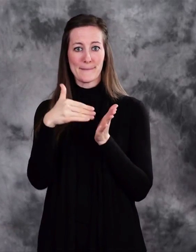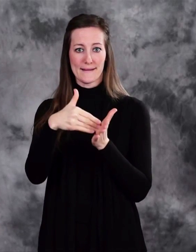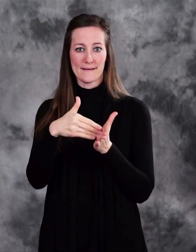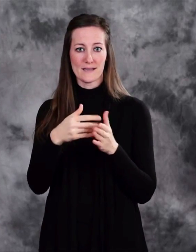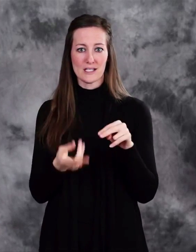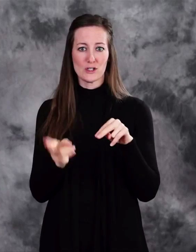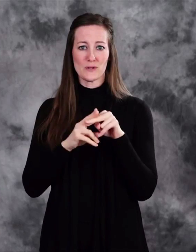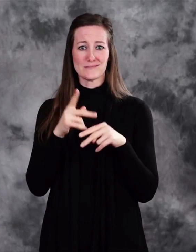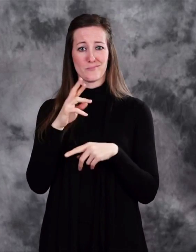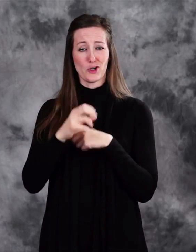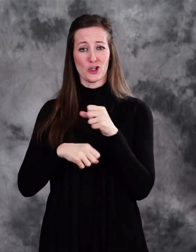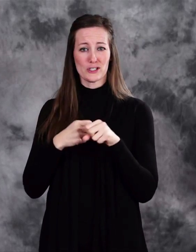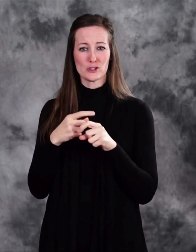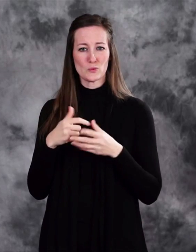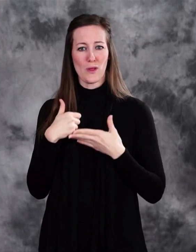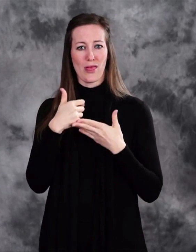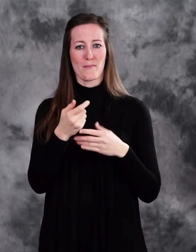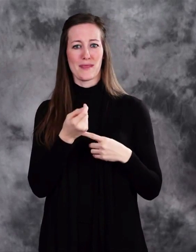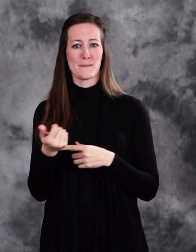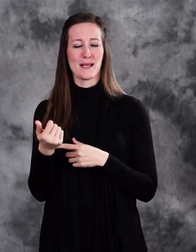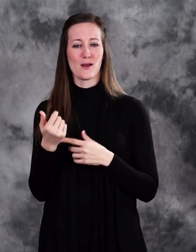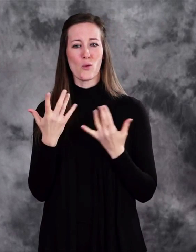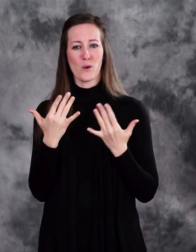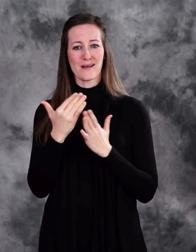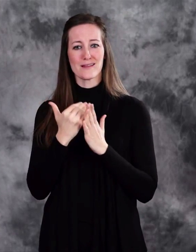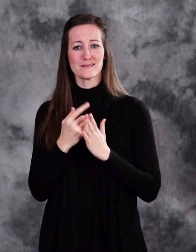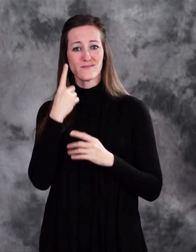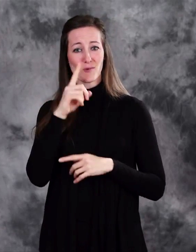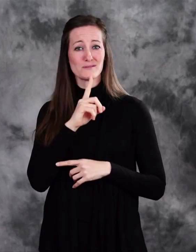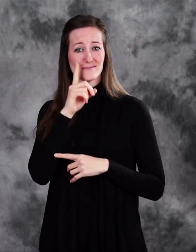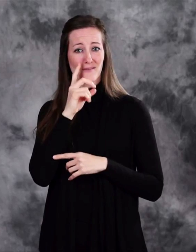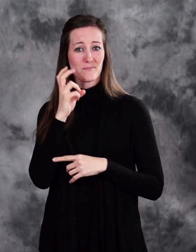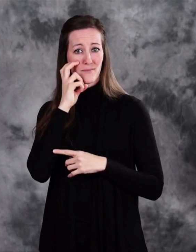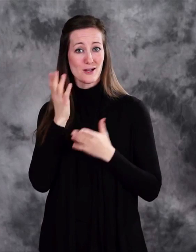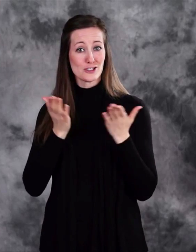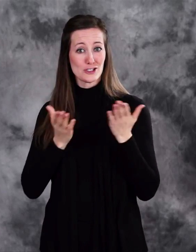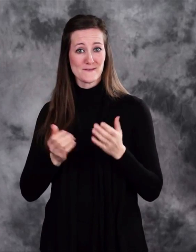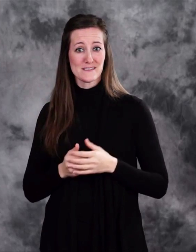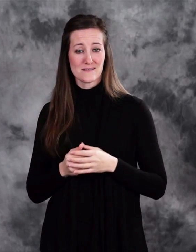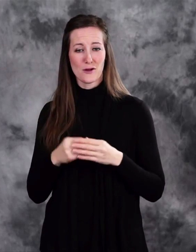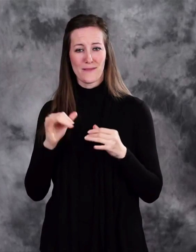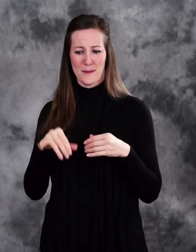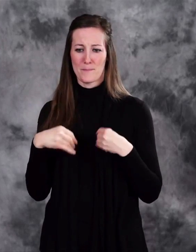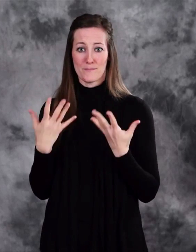$1 million increase per year to help eliminate the waiting list for deafblind services,